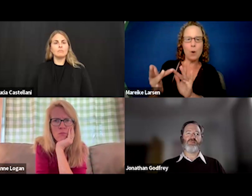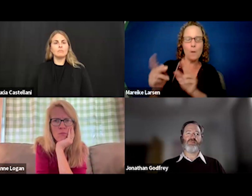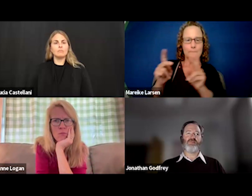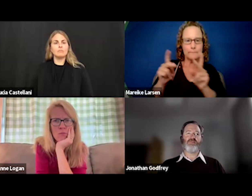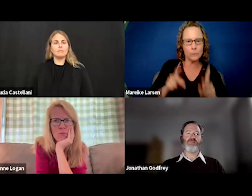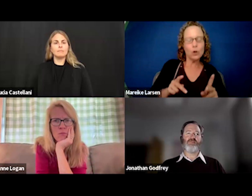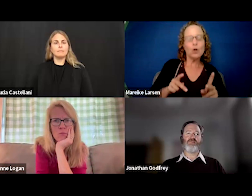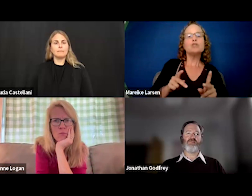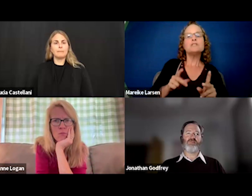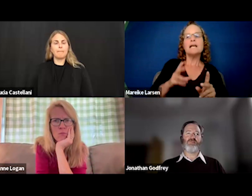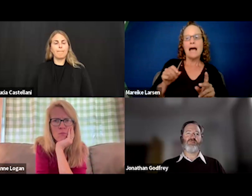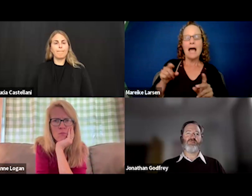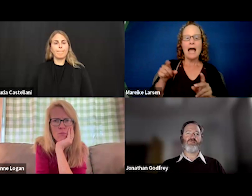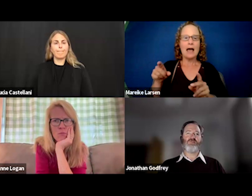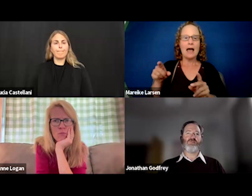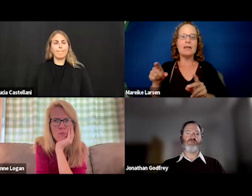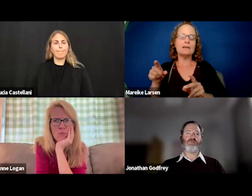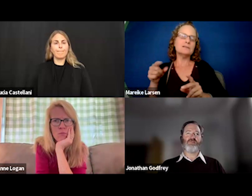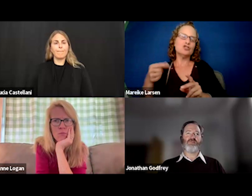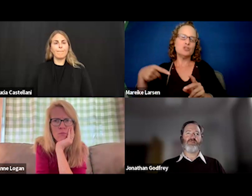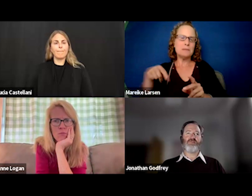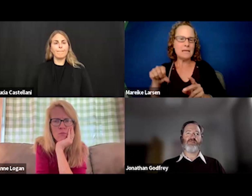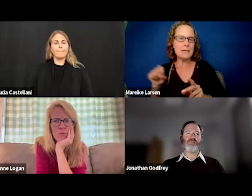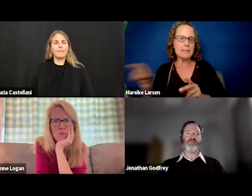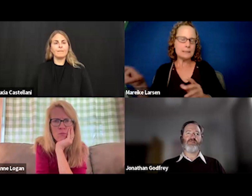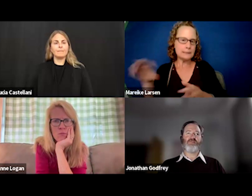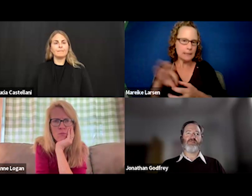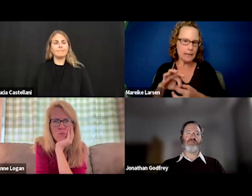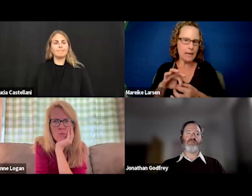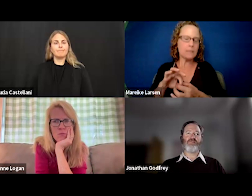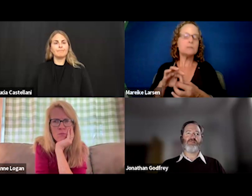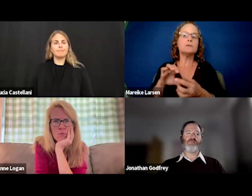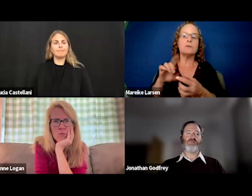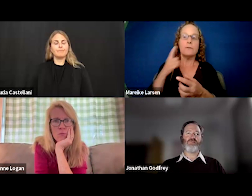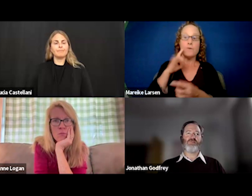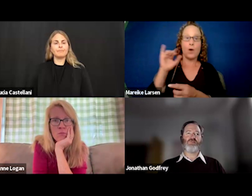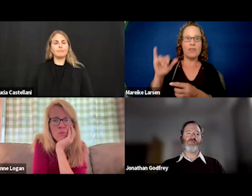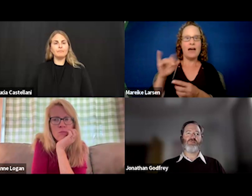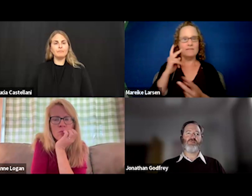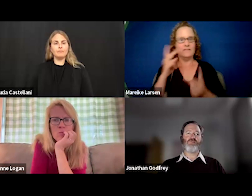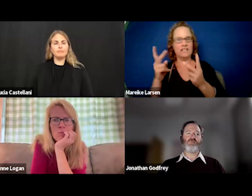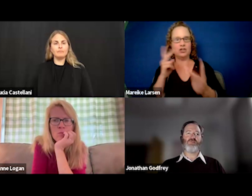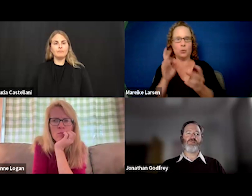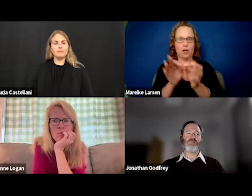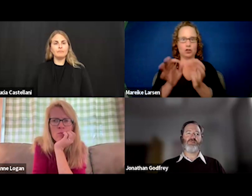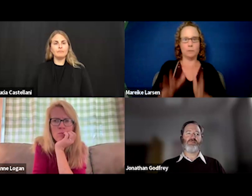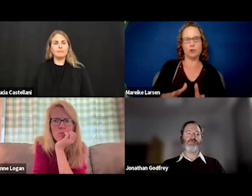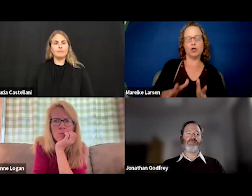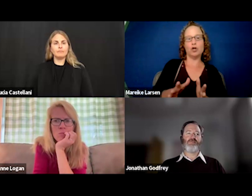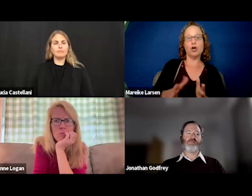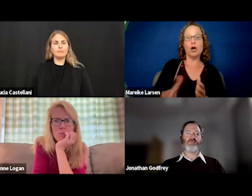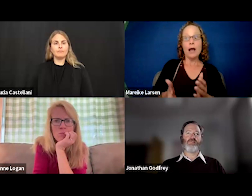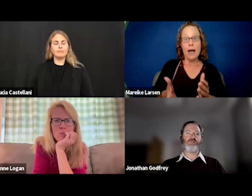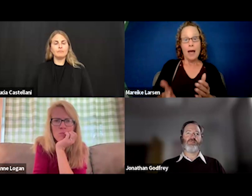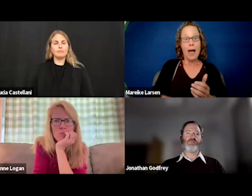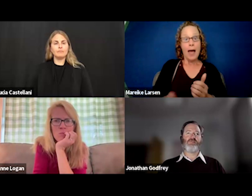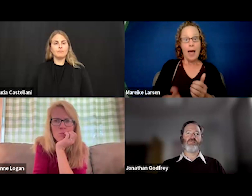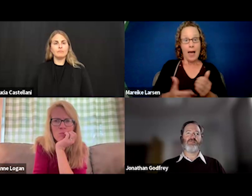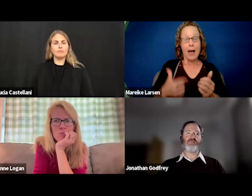And that was useful to both make slides in the very last minute. No matter how hard I planned, I ended up in those situations